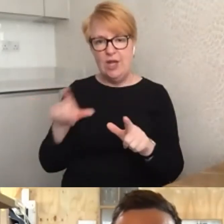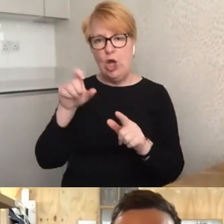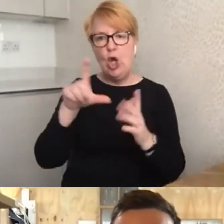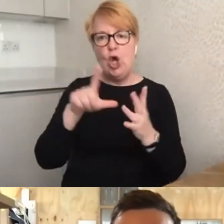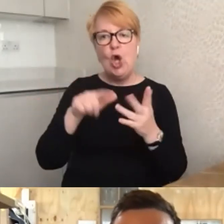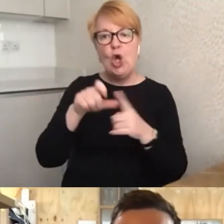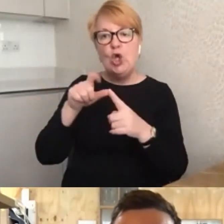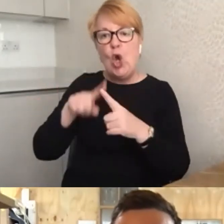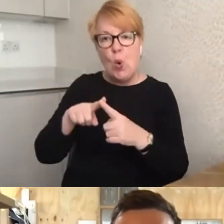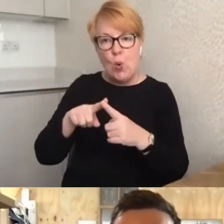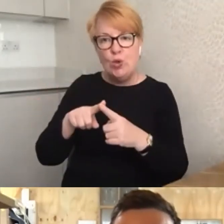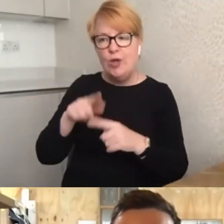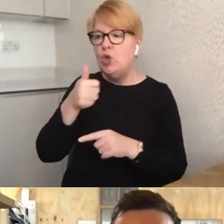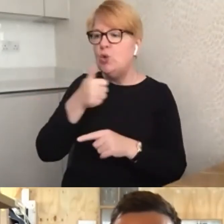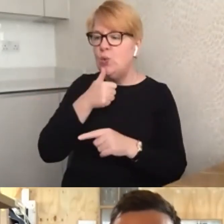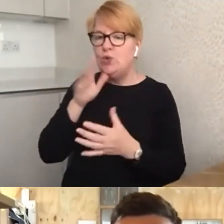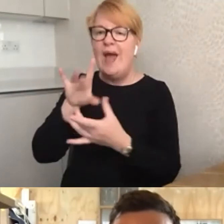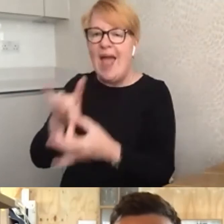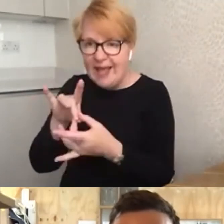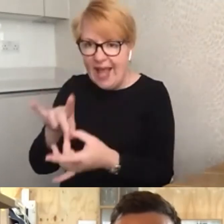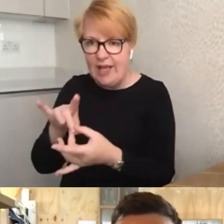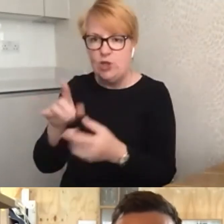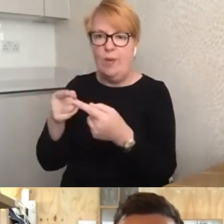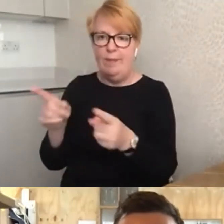be able to engage with people. So outside of a white cube space